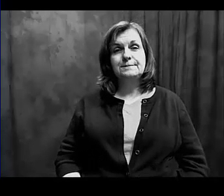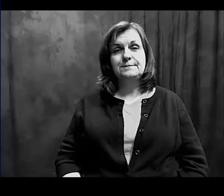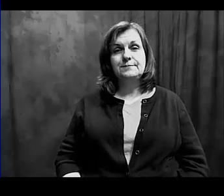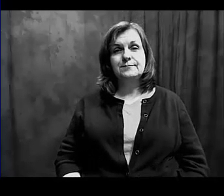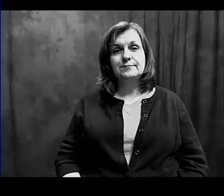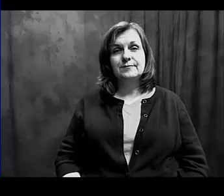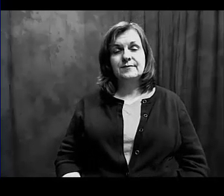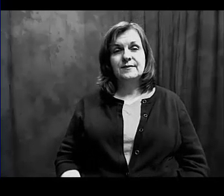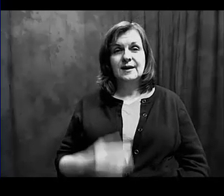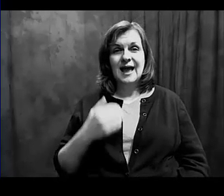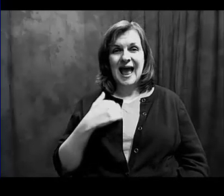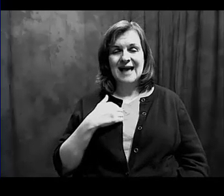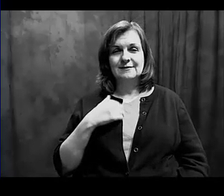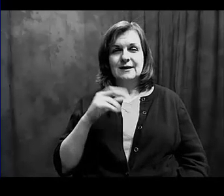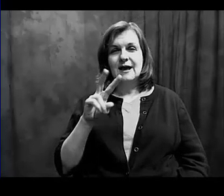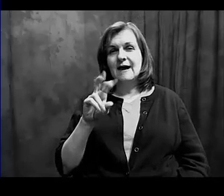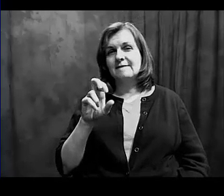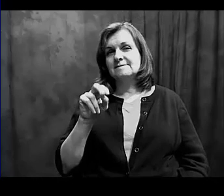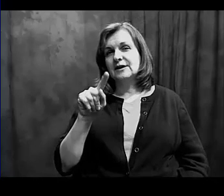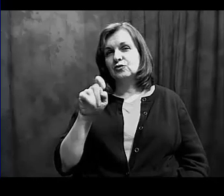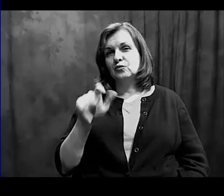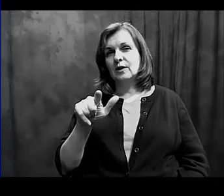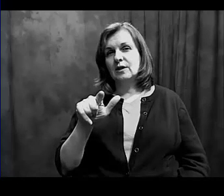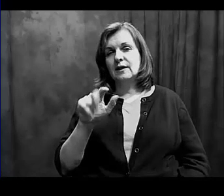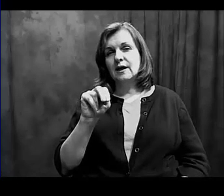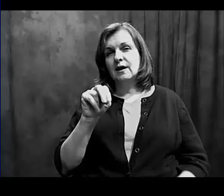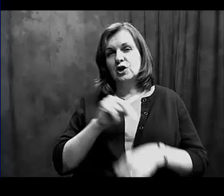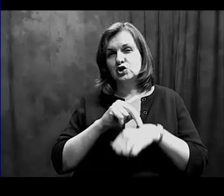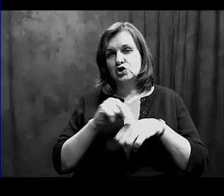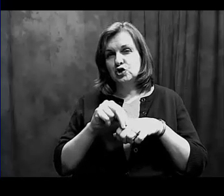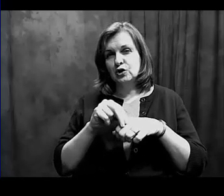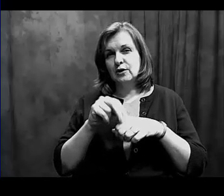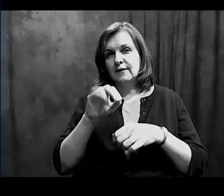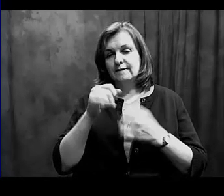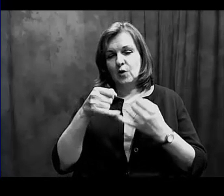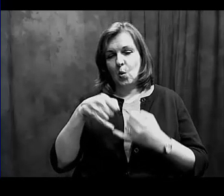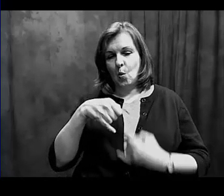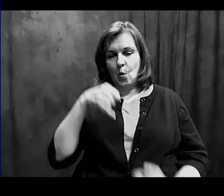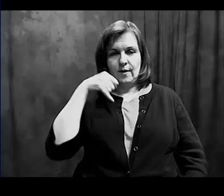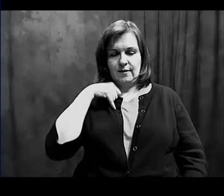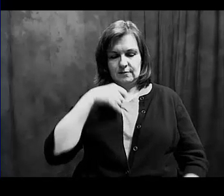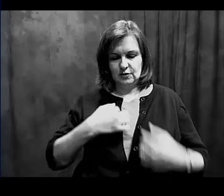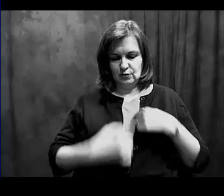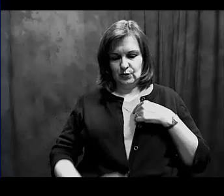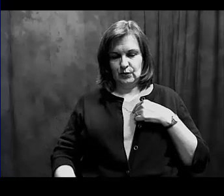a ventral nerve cord this is different than you